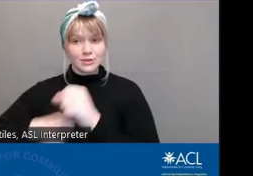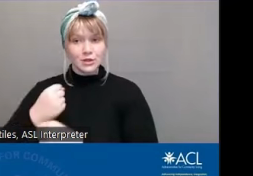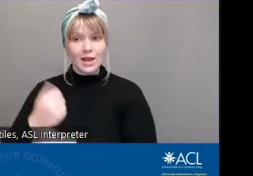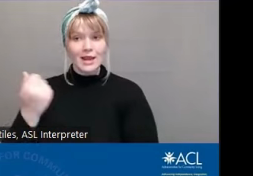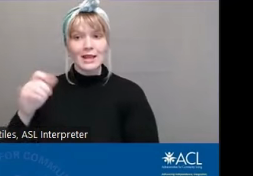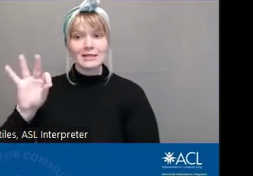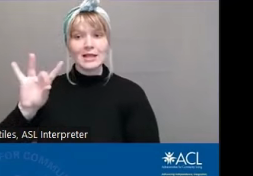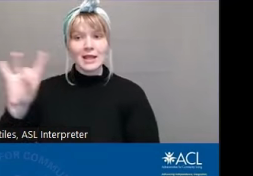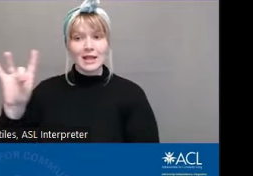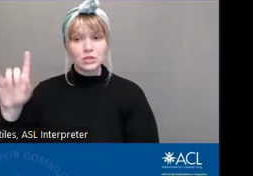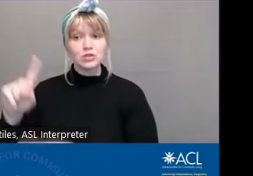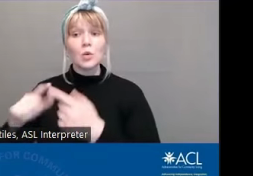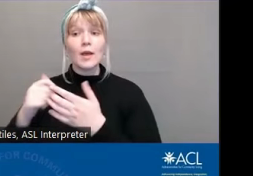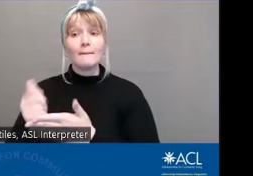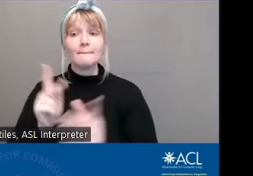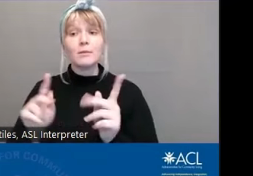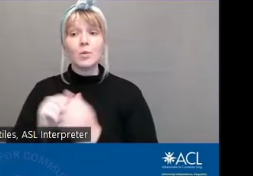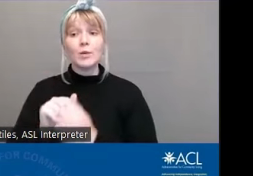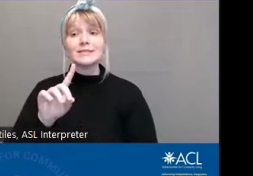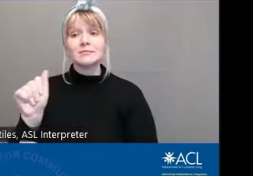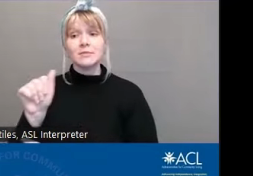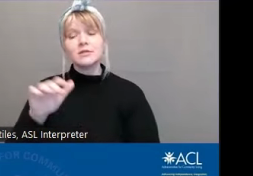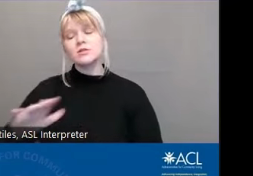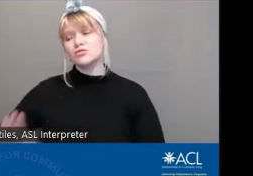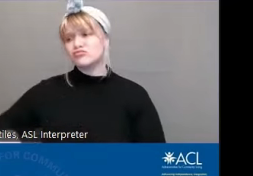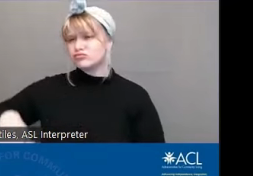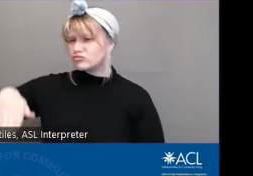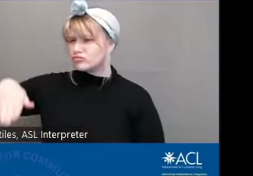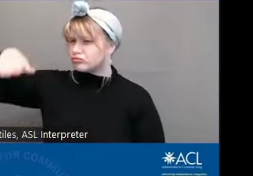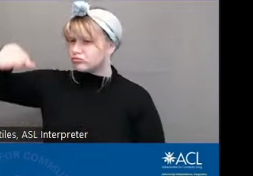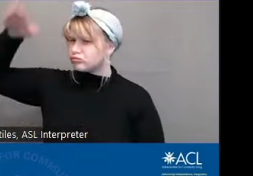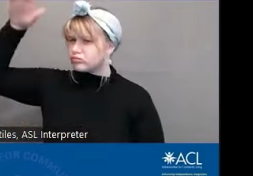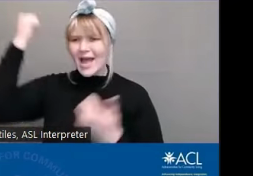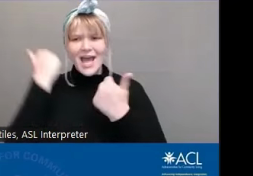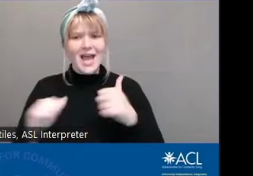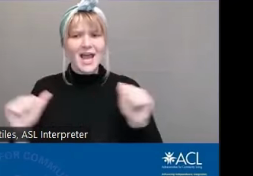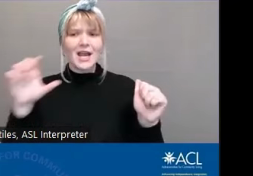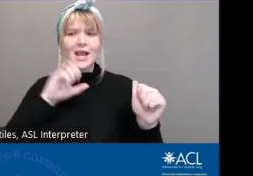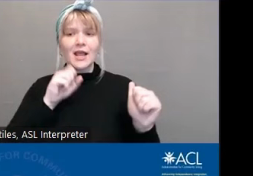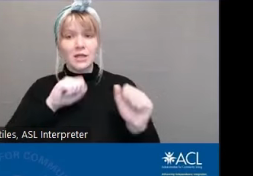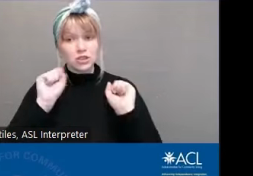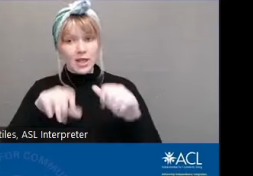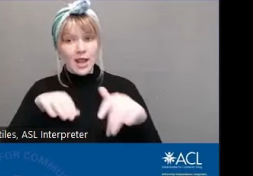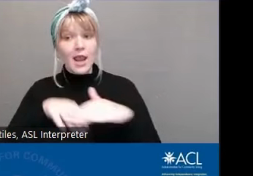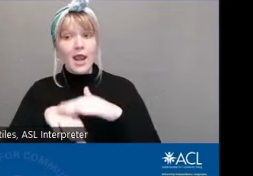people with disabilities across the lifespan access technology solutions that address functional